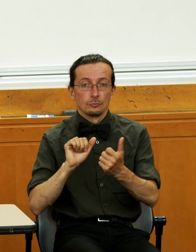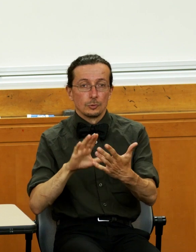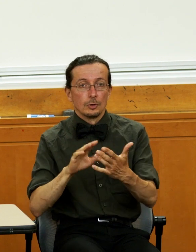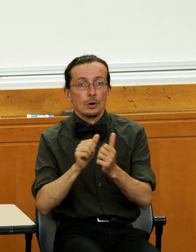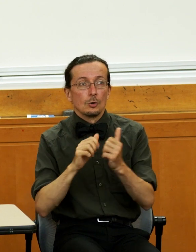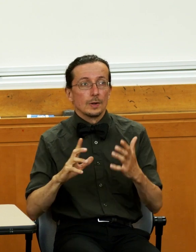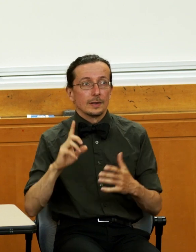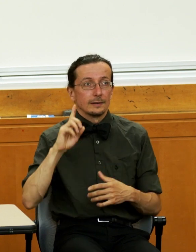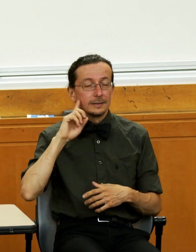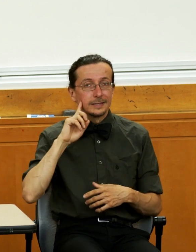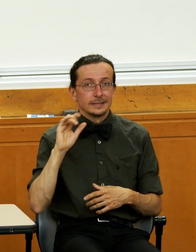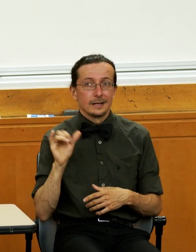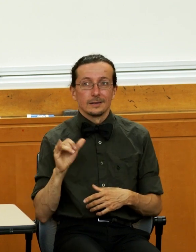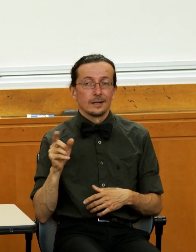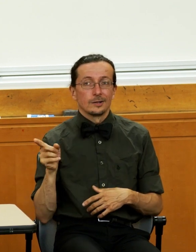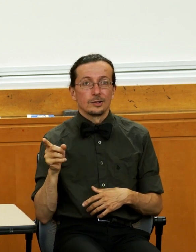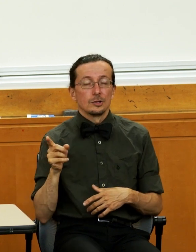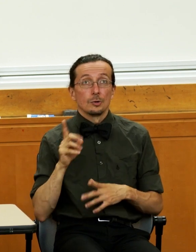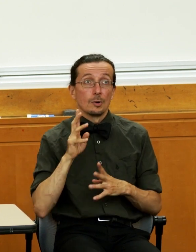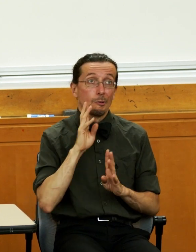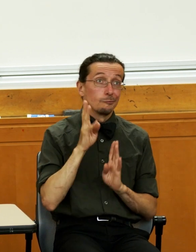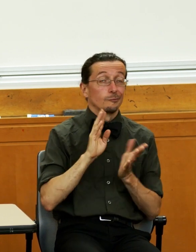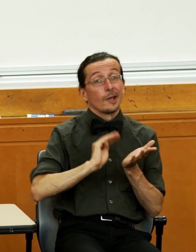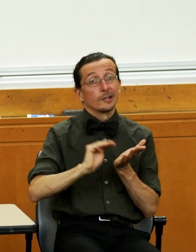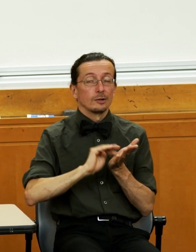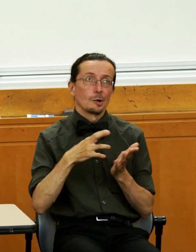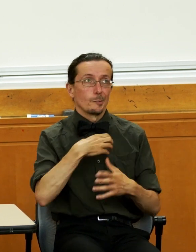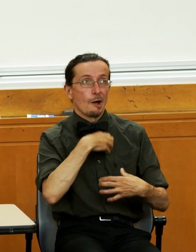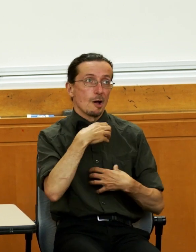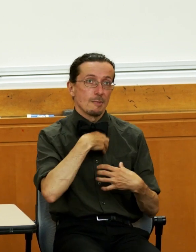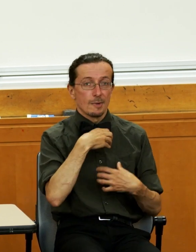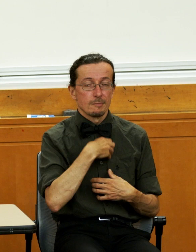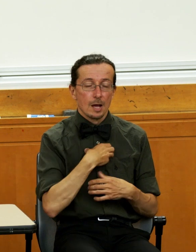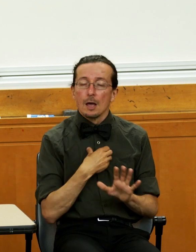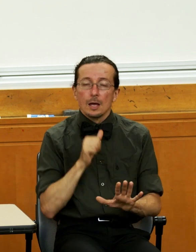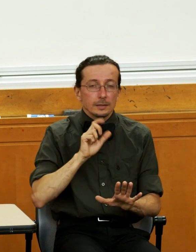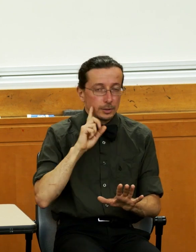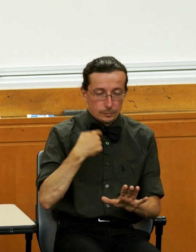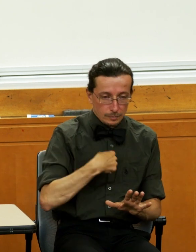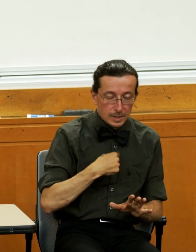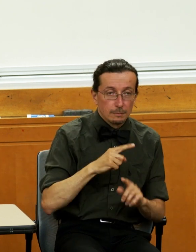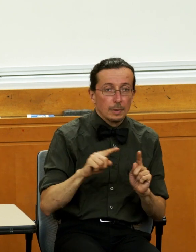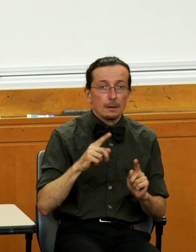like you were giving excuses or whining. And it's not just for me, but it's for people of color